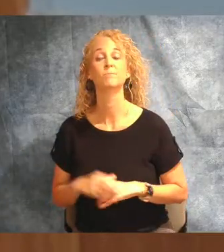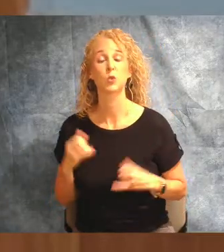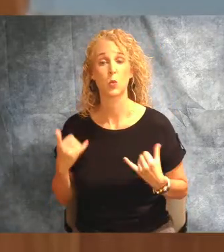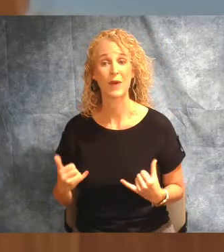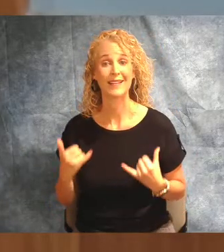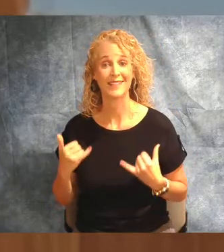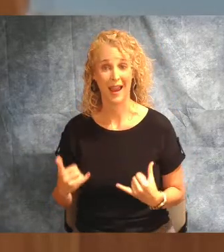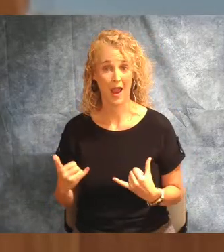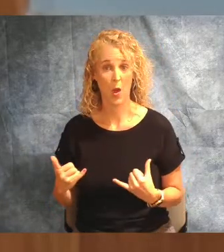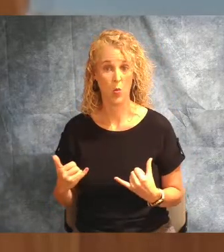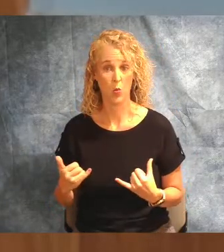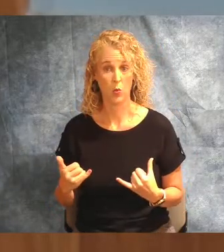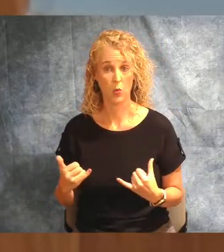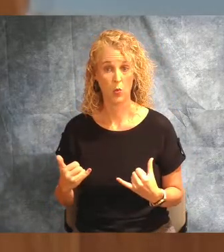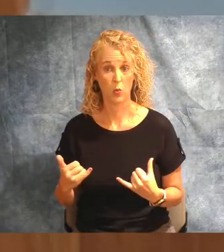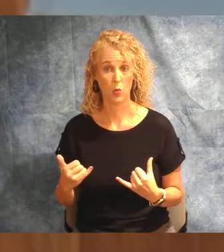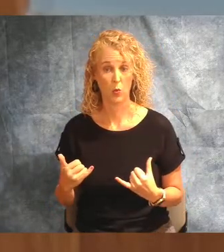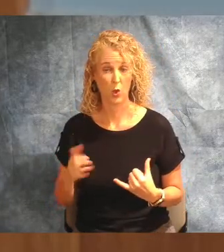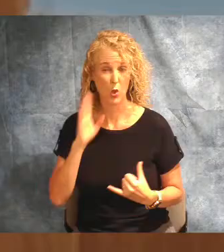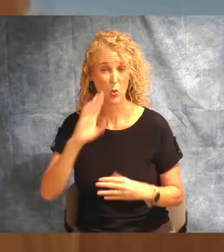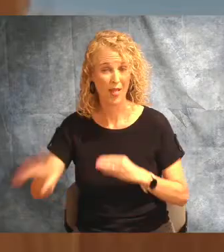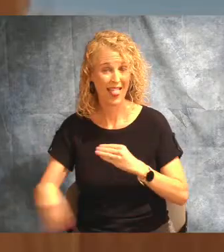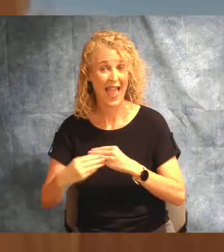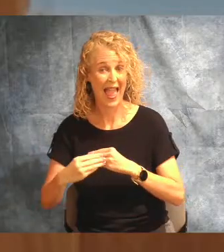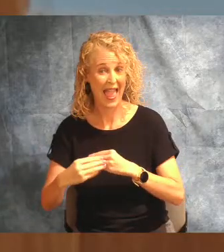you're going to have one additional public hearing. We're going to add a public hearing.